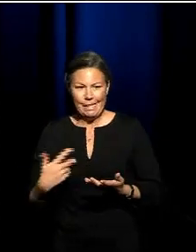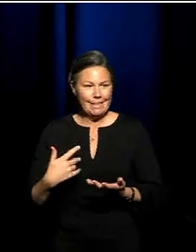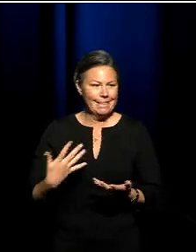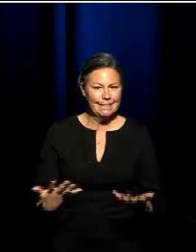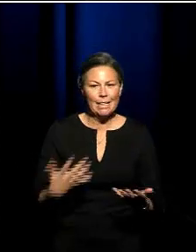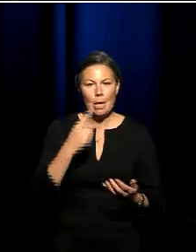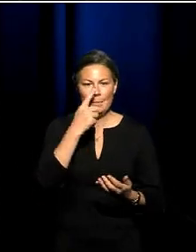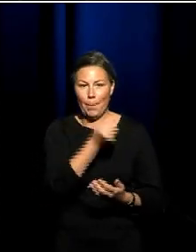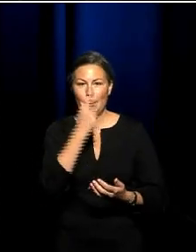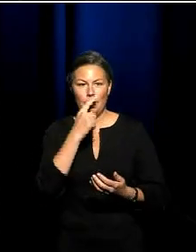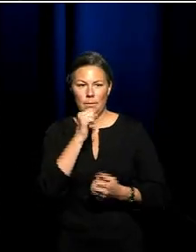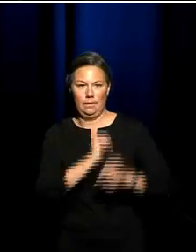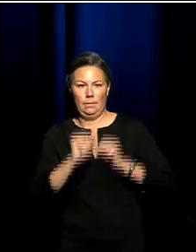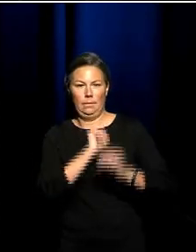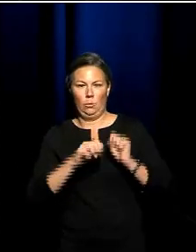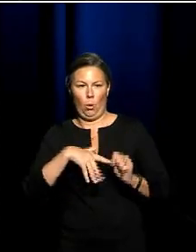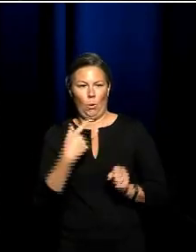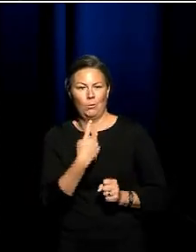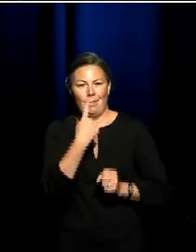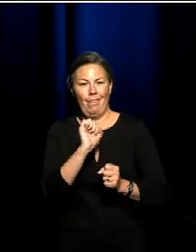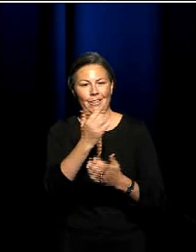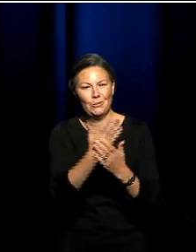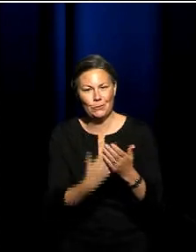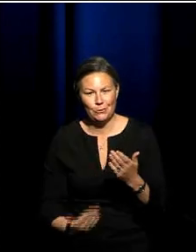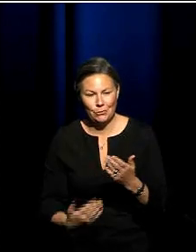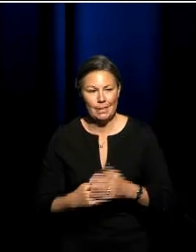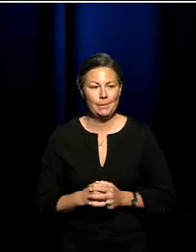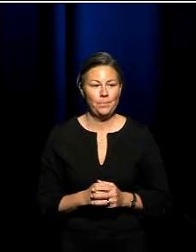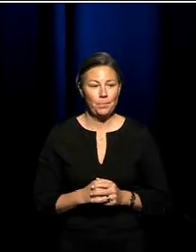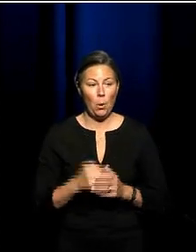the Commission is expecting to hold one or perhaps two public hearings before